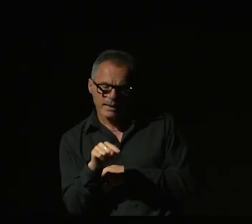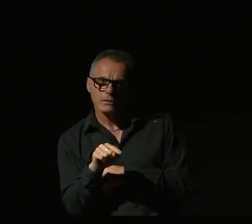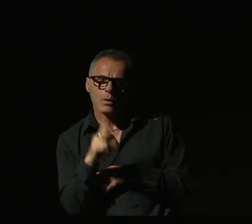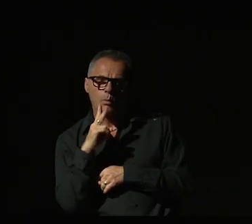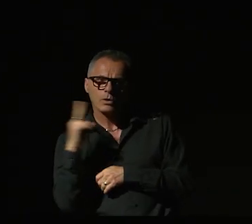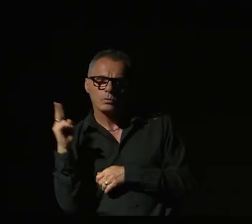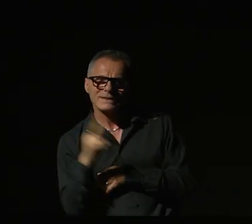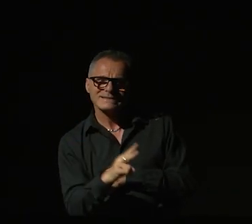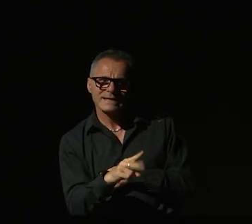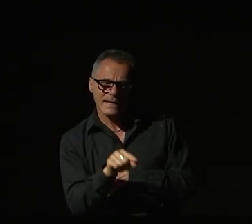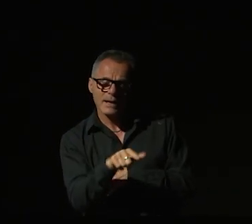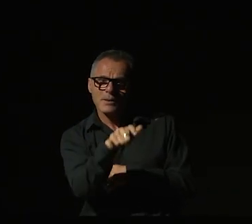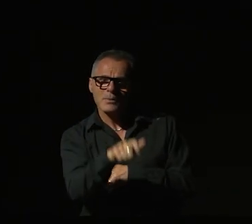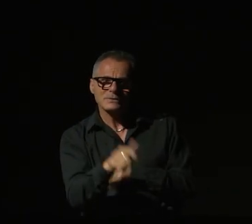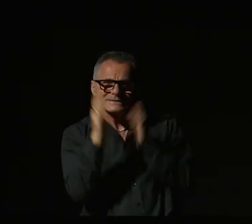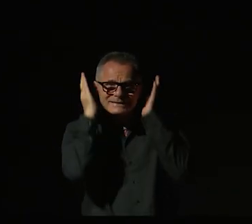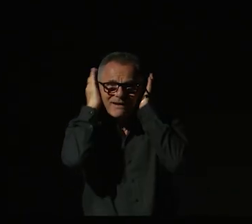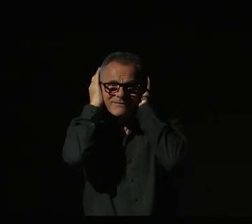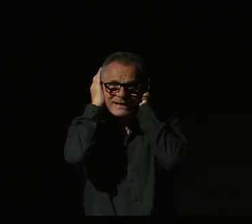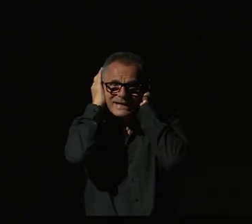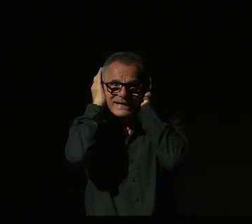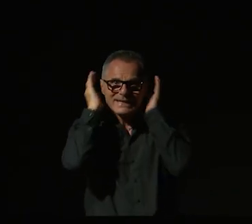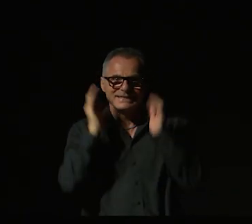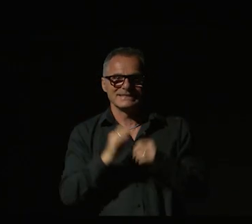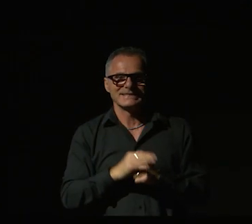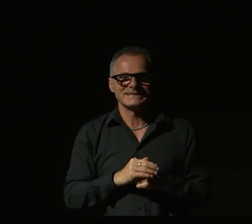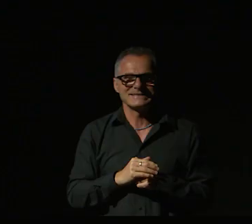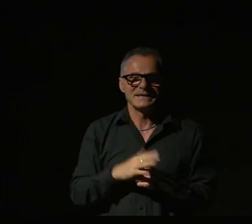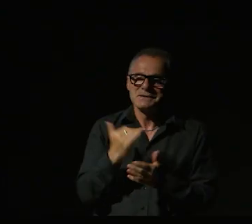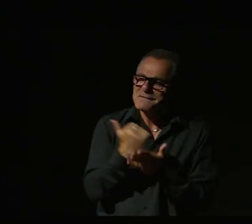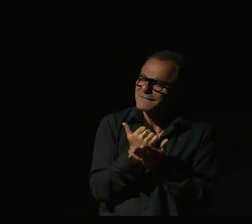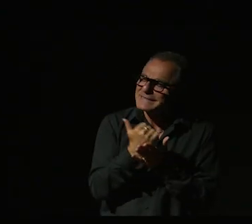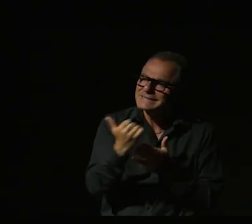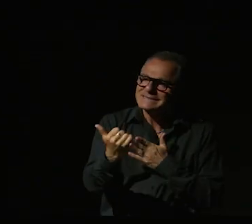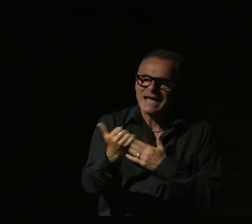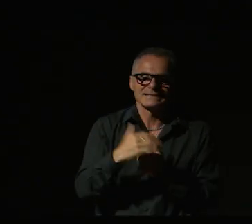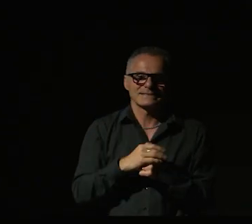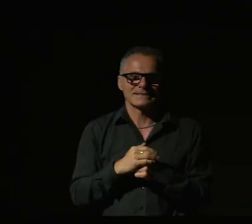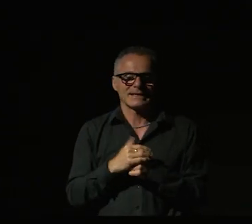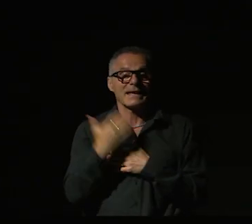actually has to cover his ears. And that's one of these fantastic imaginative tricks